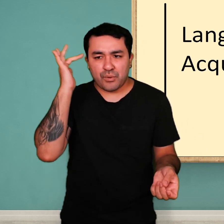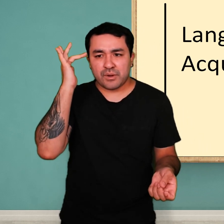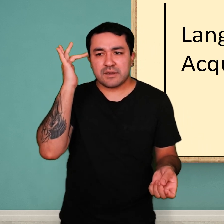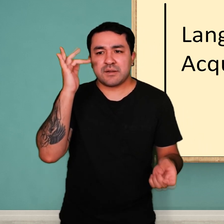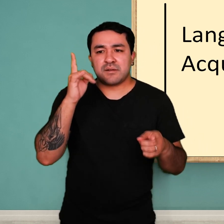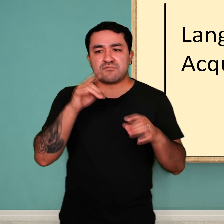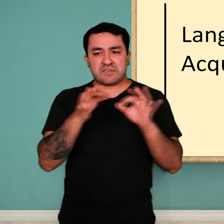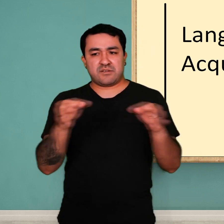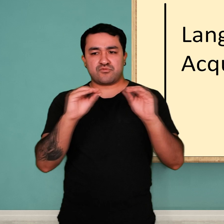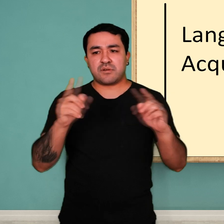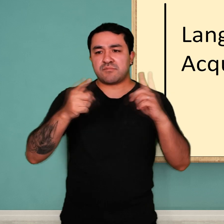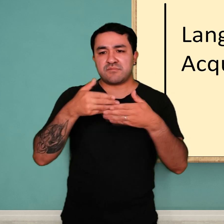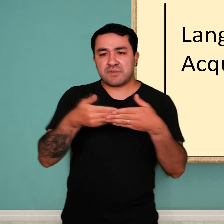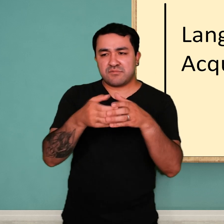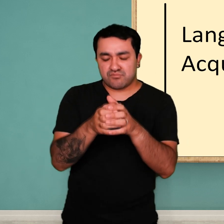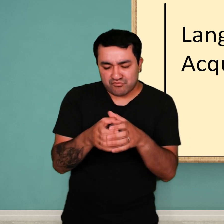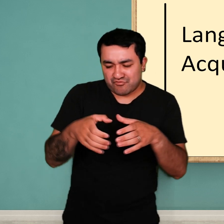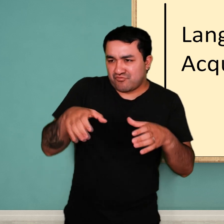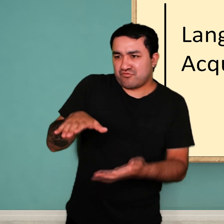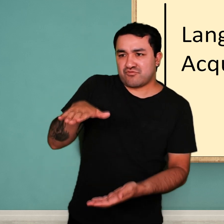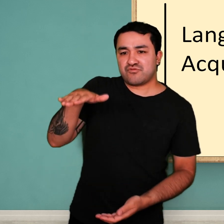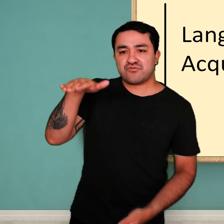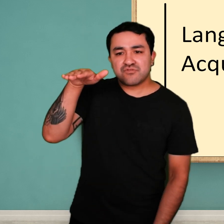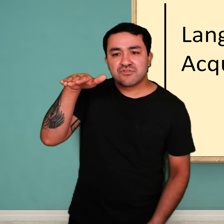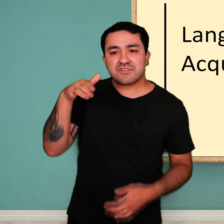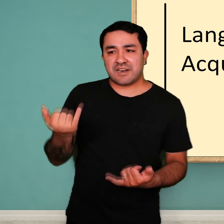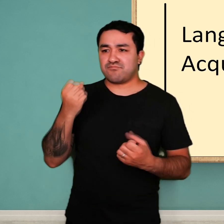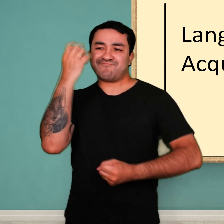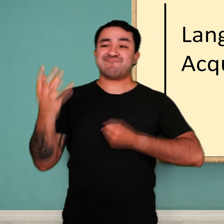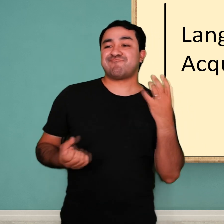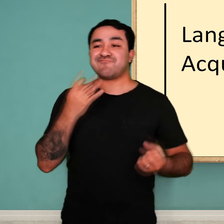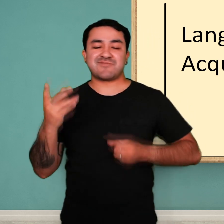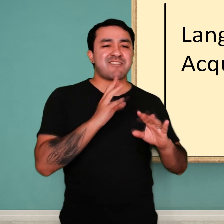Yet, within a few years, young children become masters of their native language.